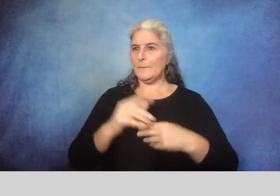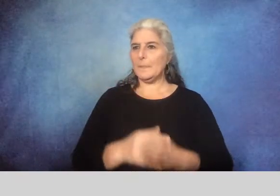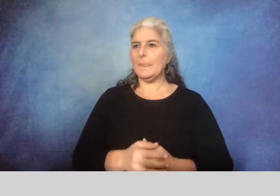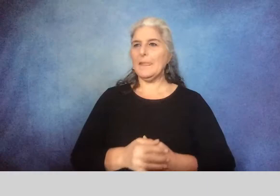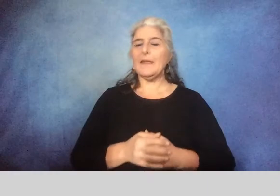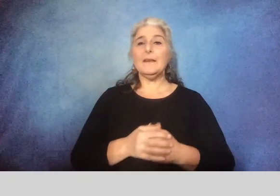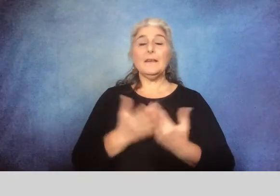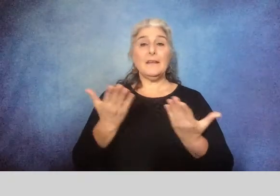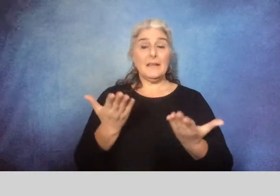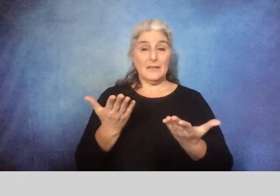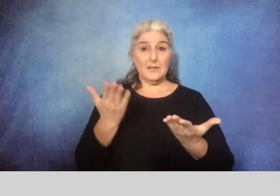search